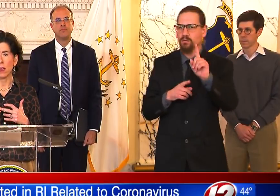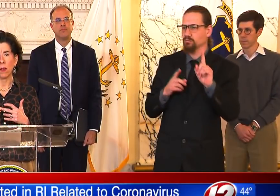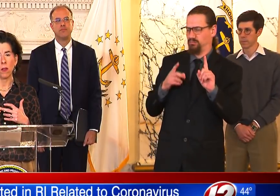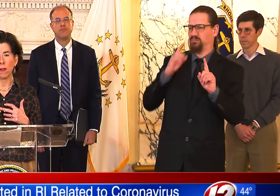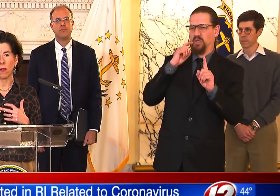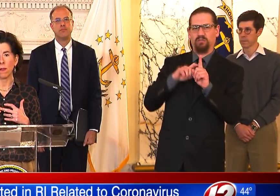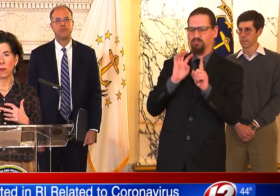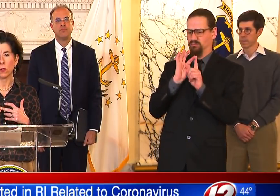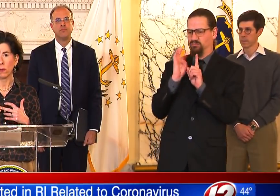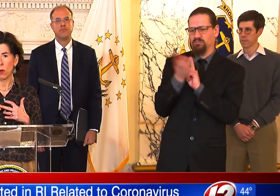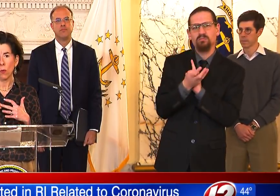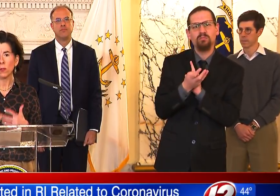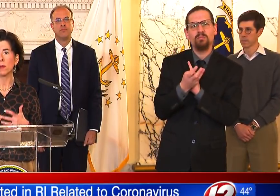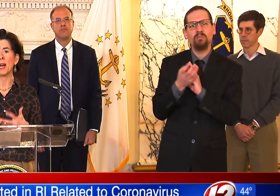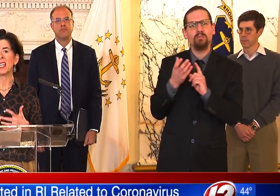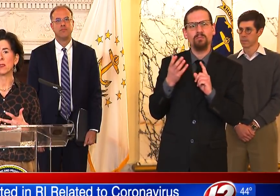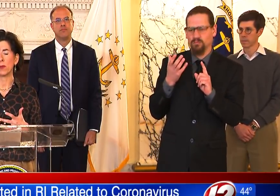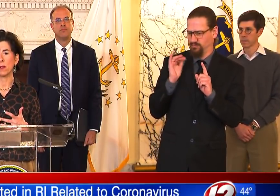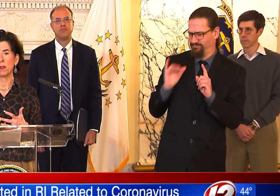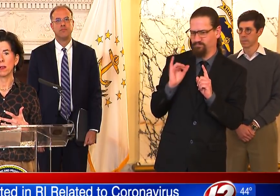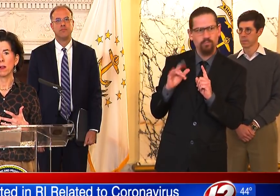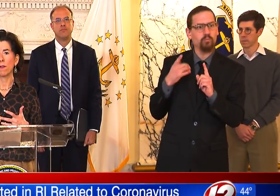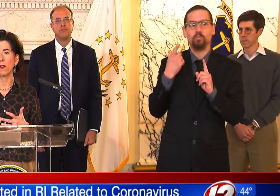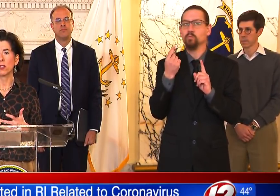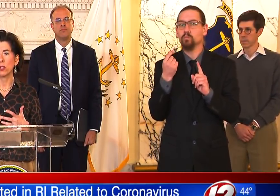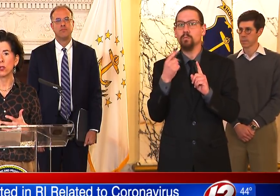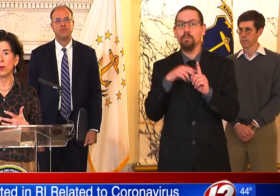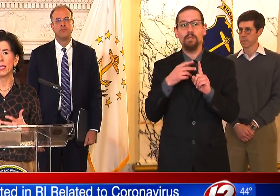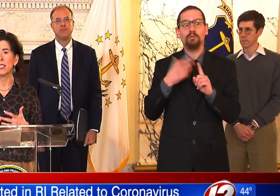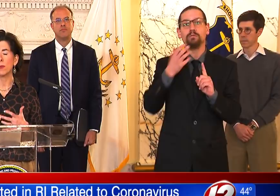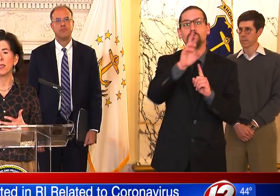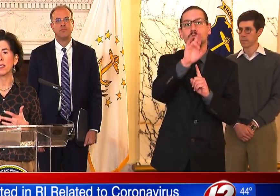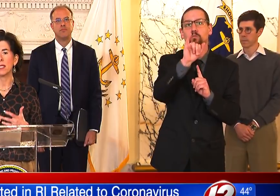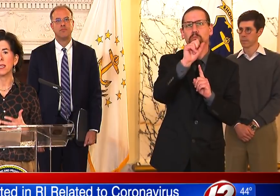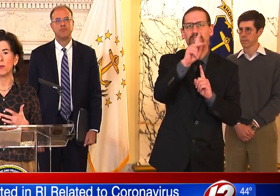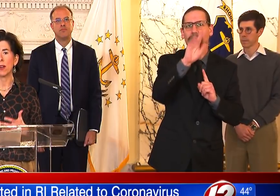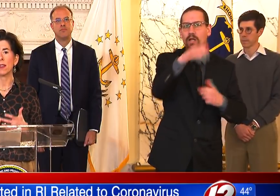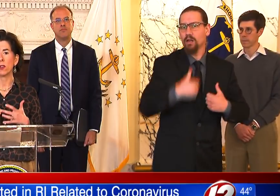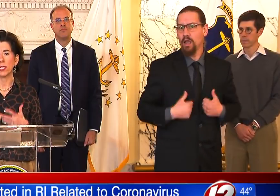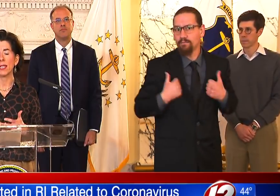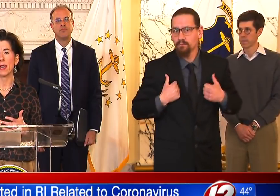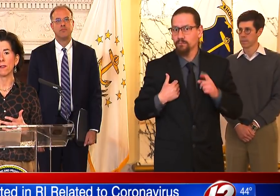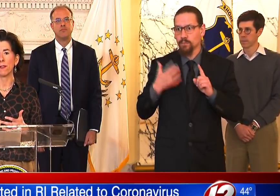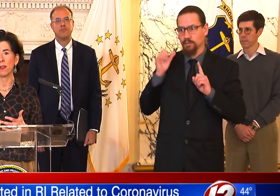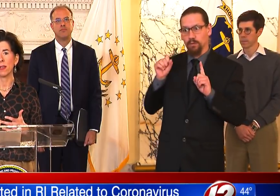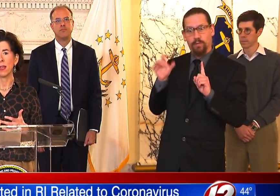IN A BIG GROUP, YOU ARE PUTTING YOUR LIFE AT RISK, THE LIVES OF